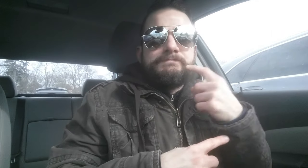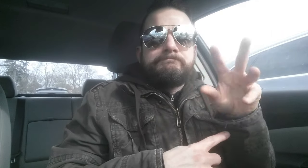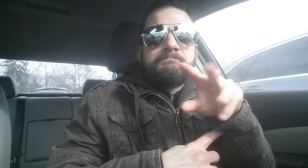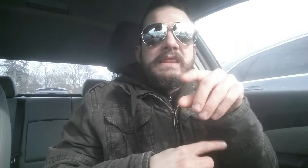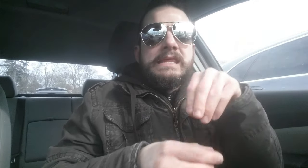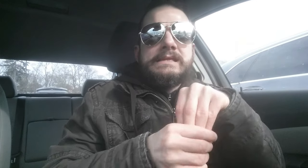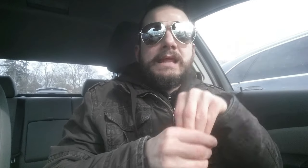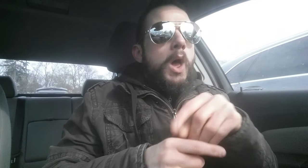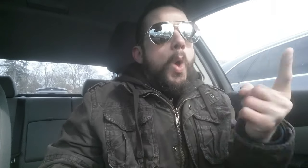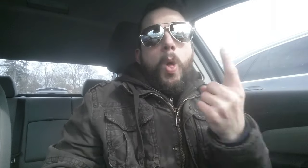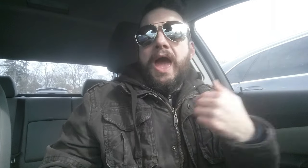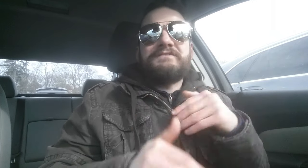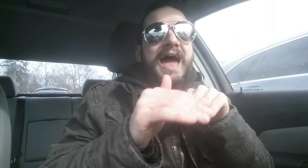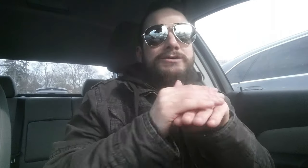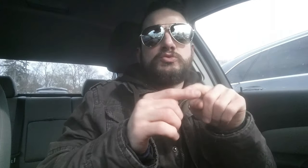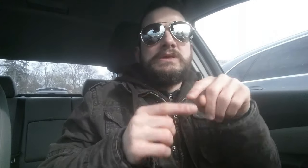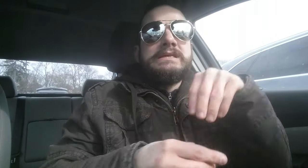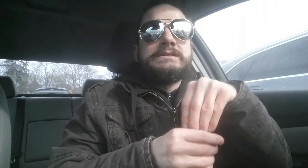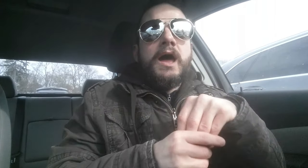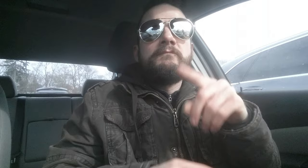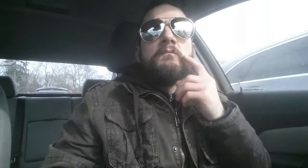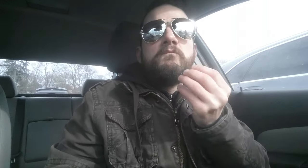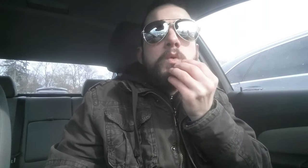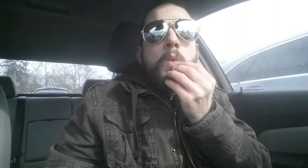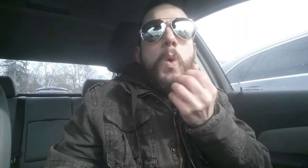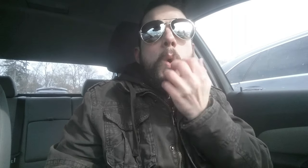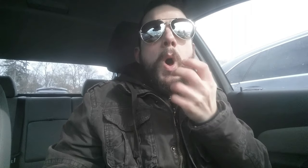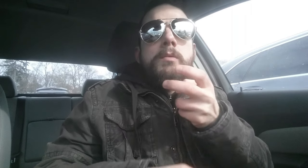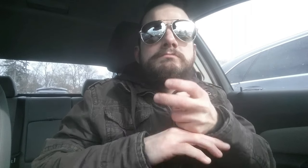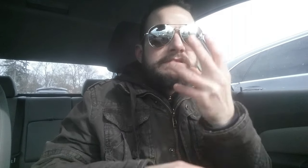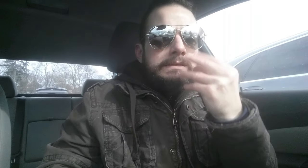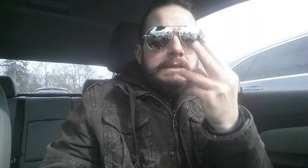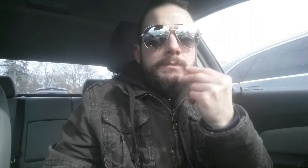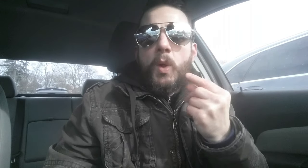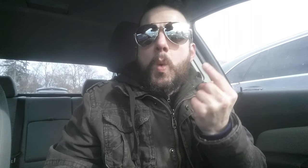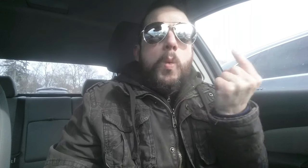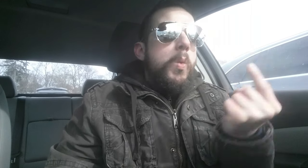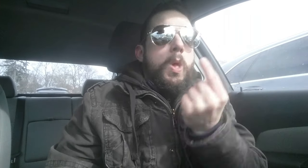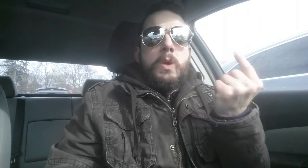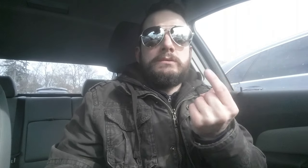I filmed them inside, they always have warm places to eat and sleep.